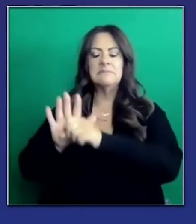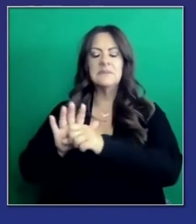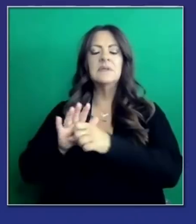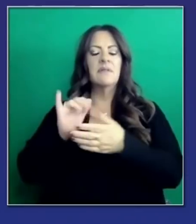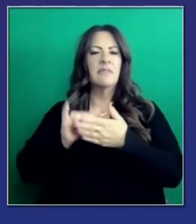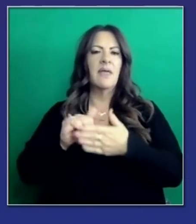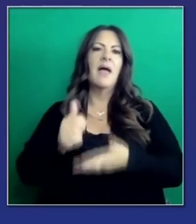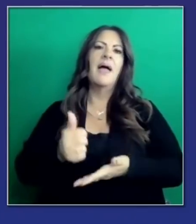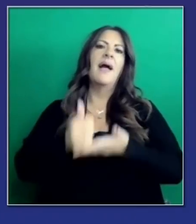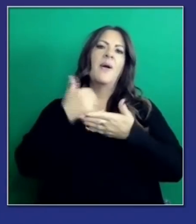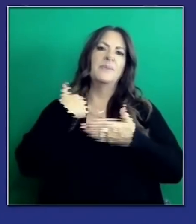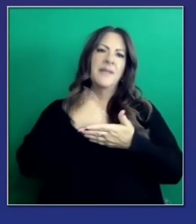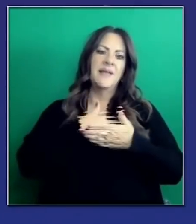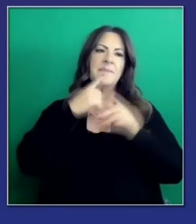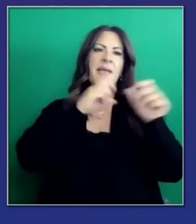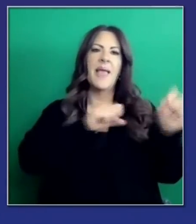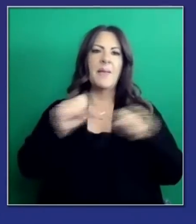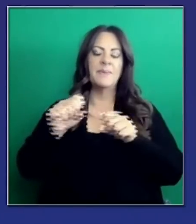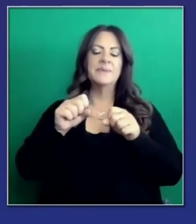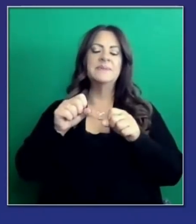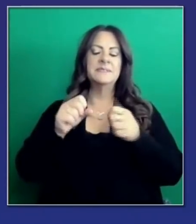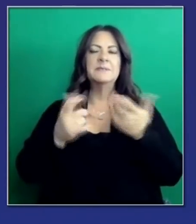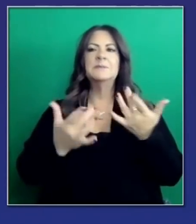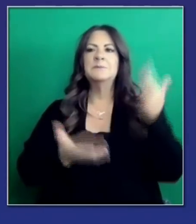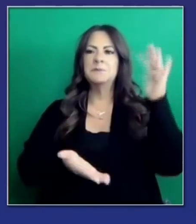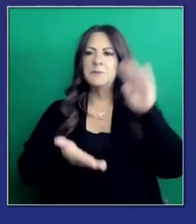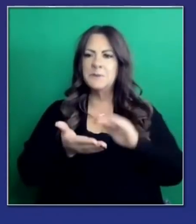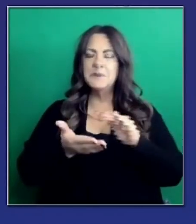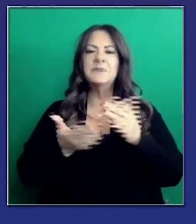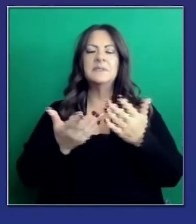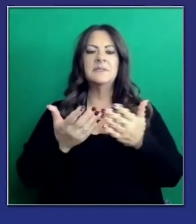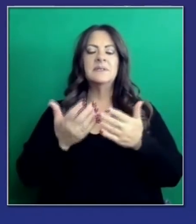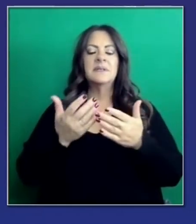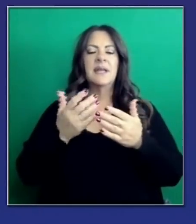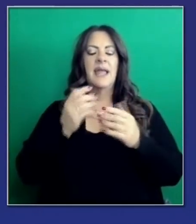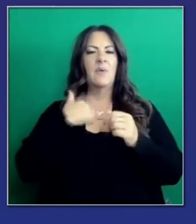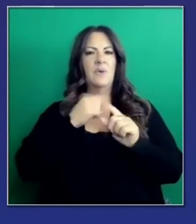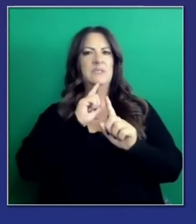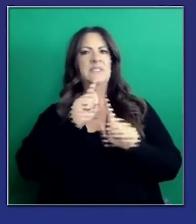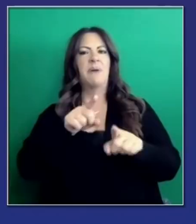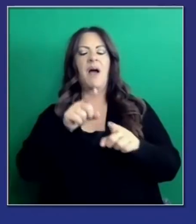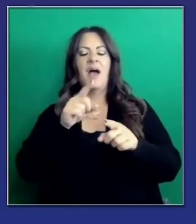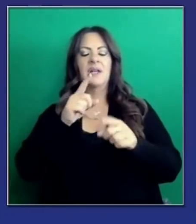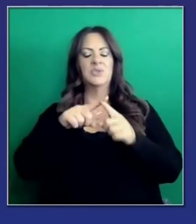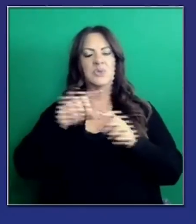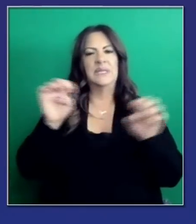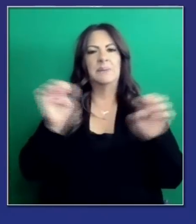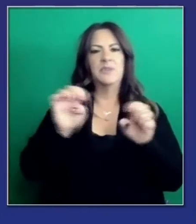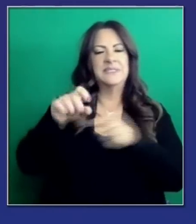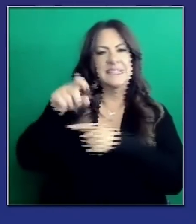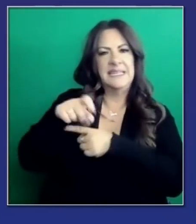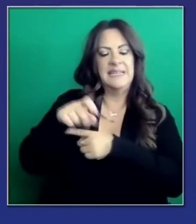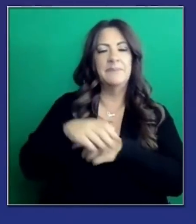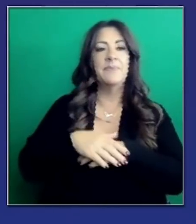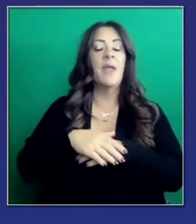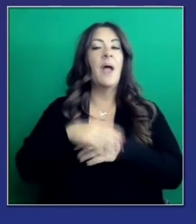UNDERSTANDING, THE MUTUAL AID SYSTEM THAT EXISTS WITHIN REGIONS THAT HAS ALSO HELPED